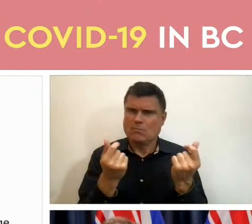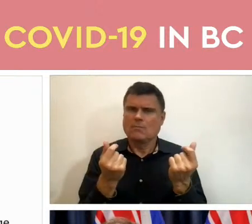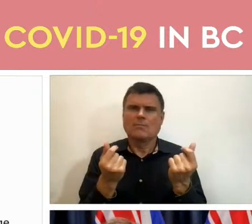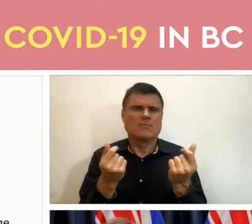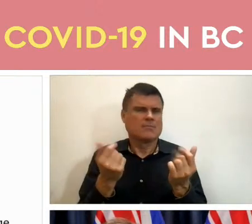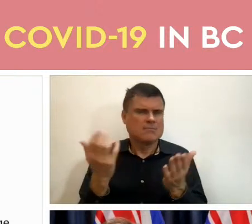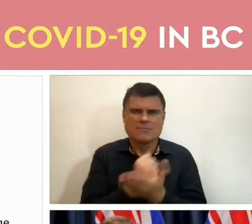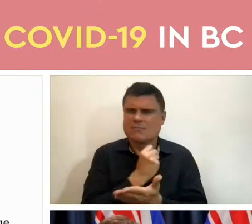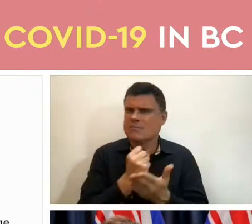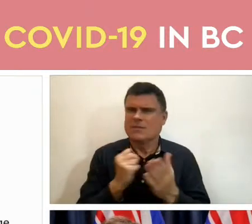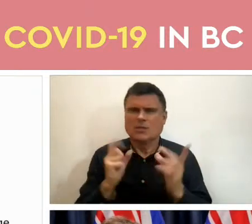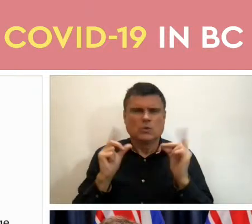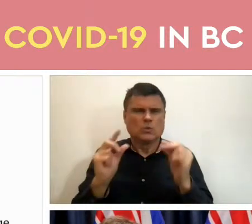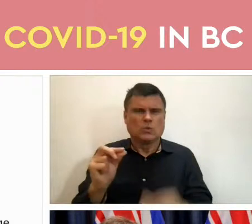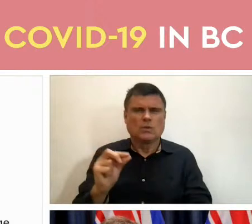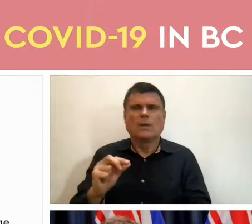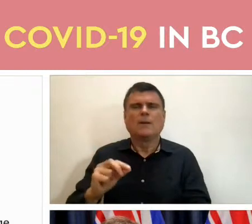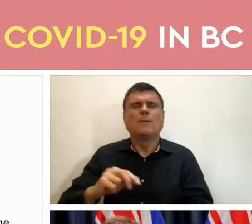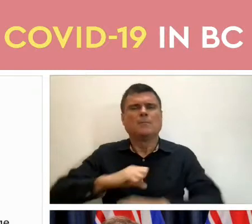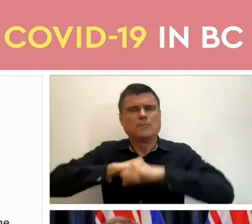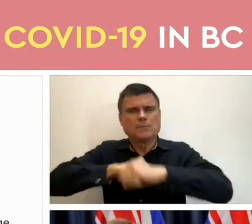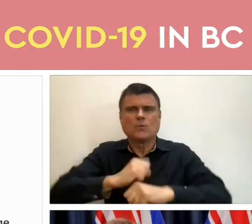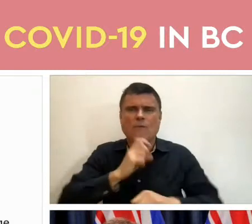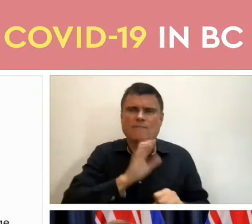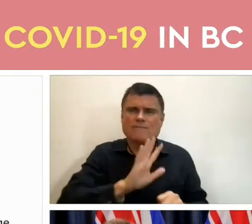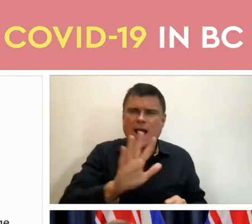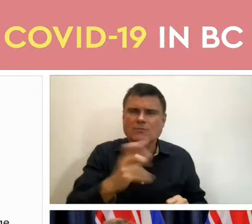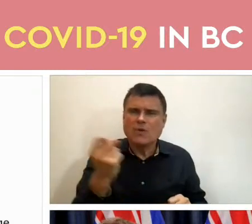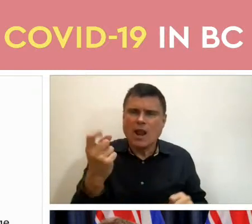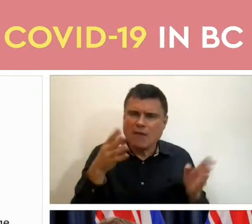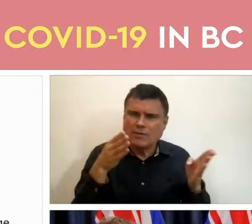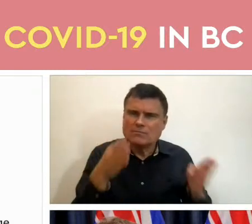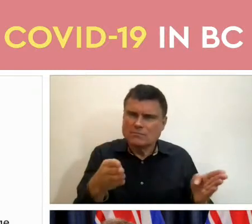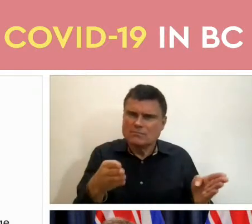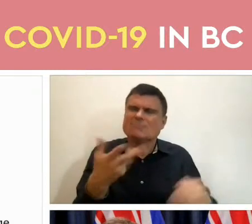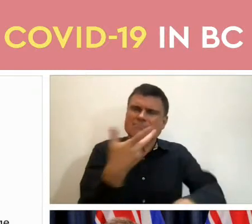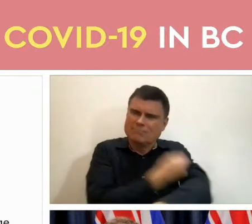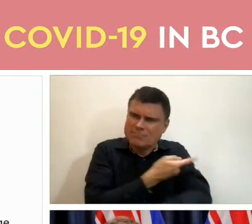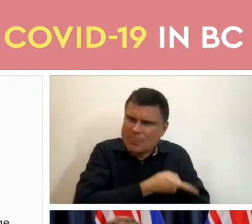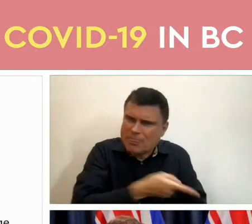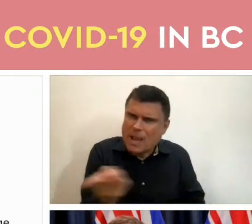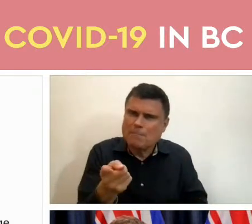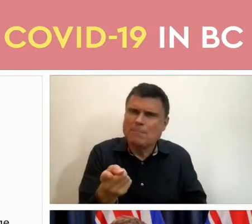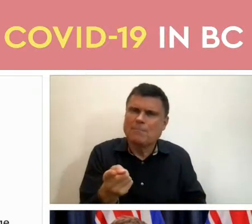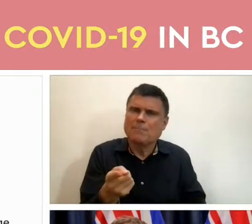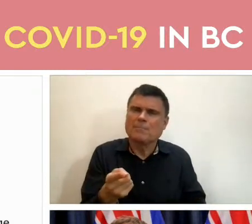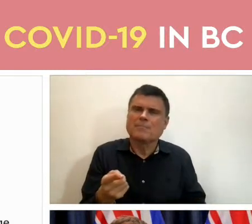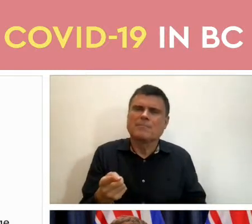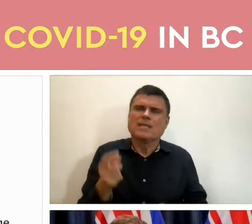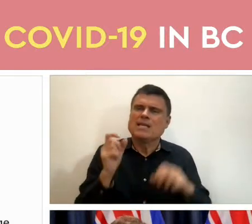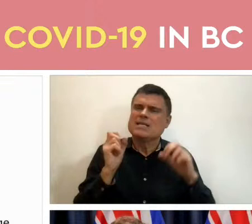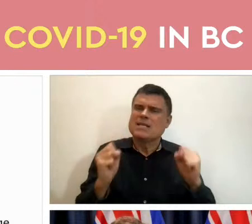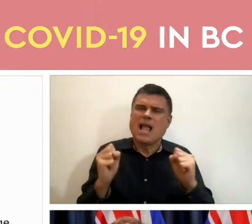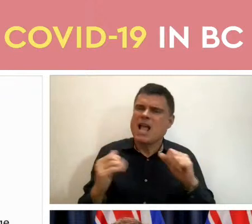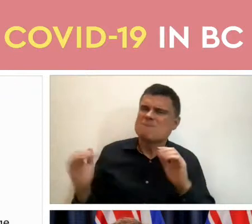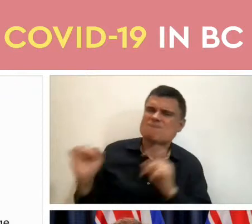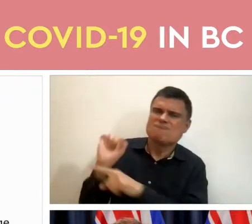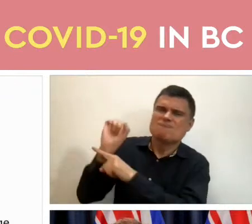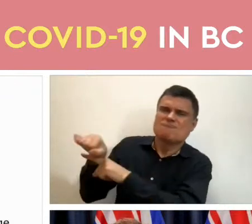5 to 11 with their vaccines. And it's the control we have when we adhere to public health